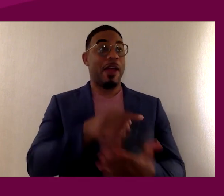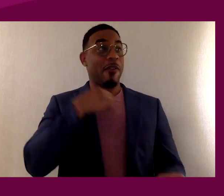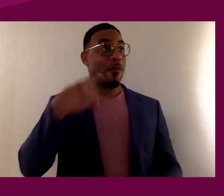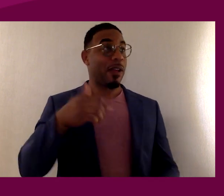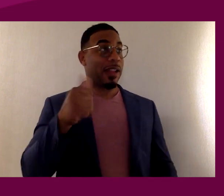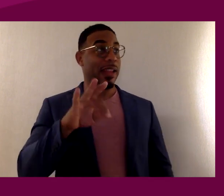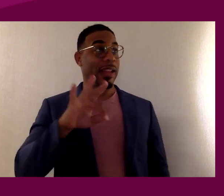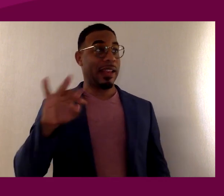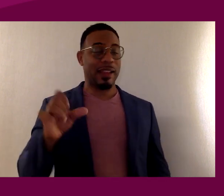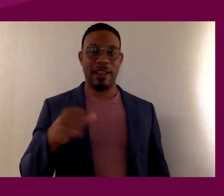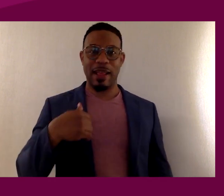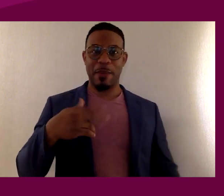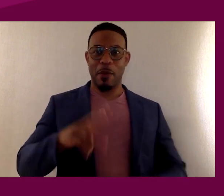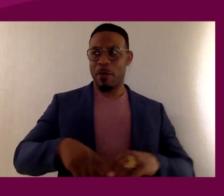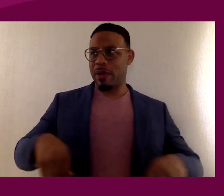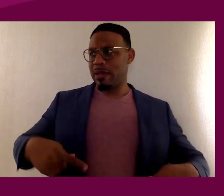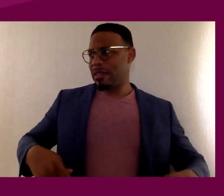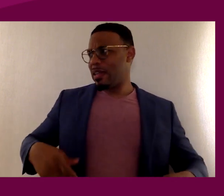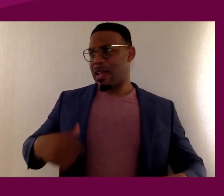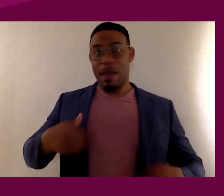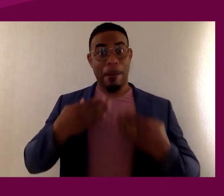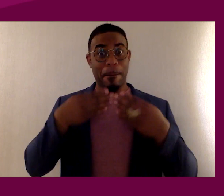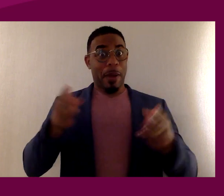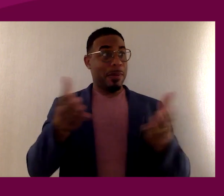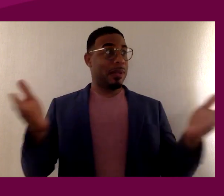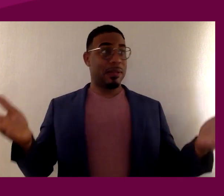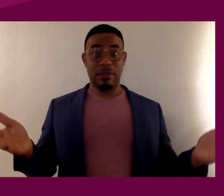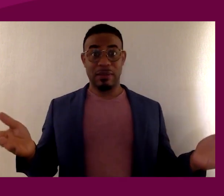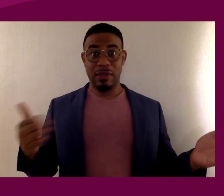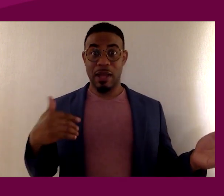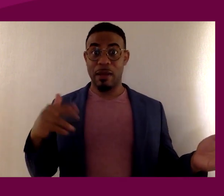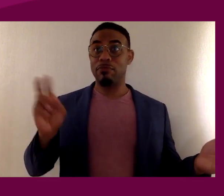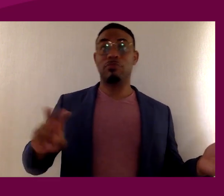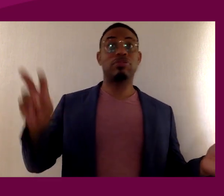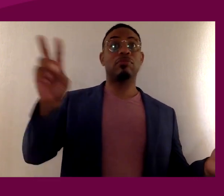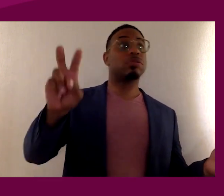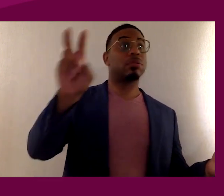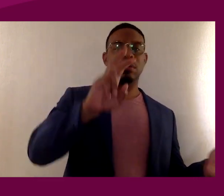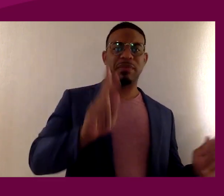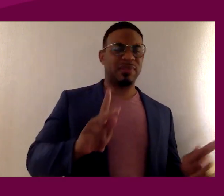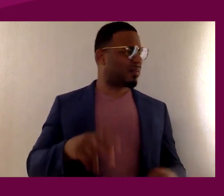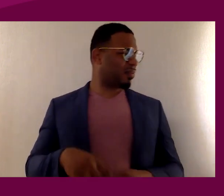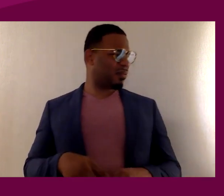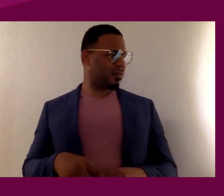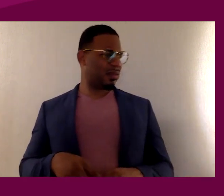And so when I arrived in Russia in the 1990s, and I'm in a wheelchair and I'm public, I'm going